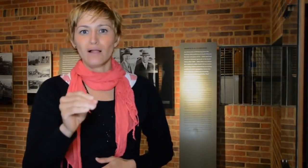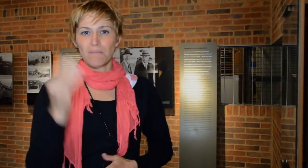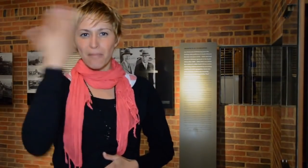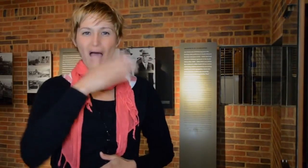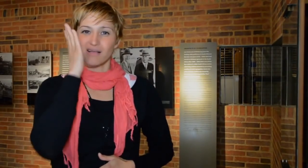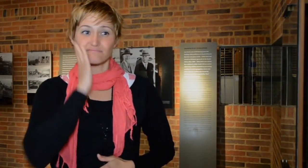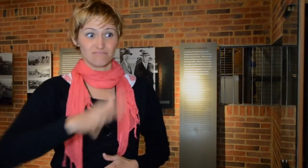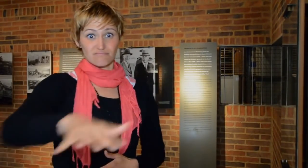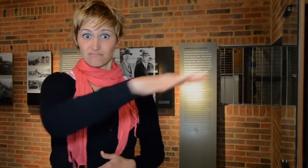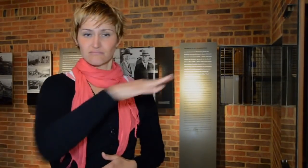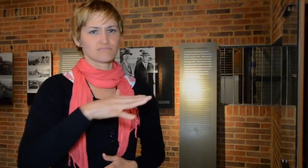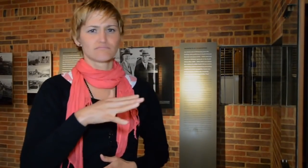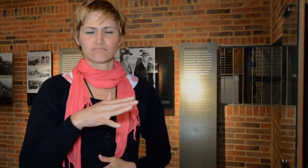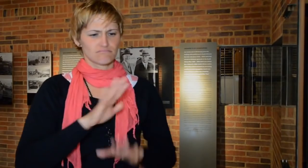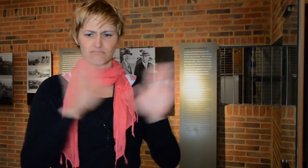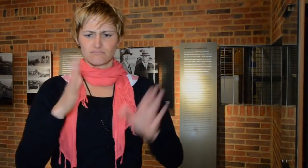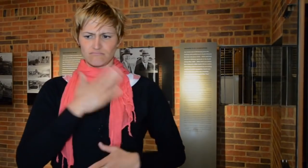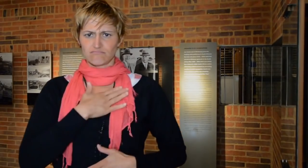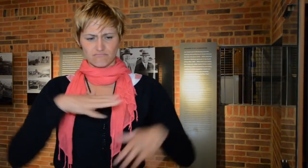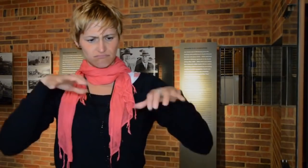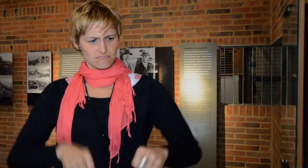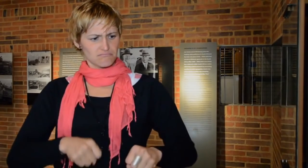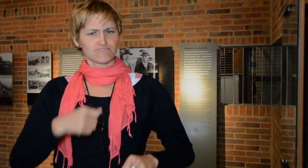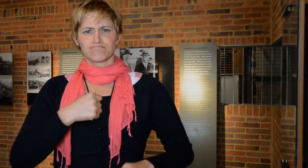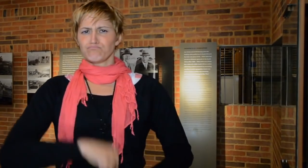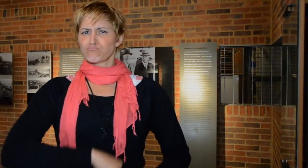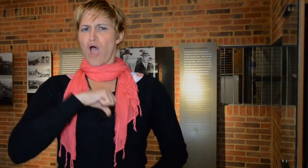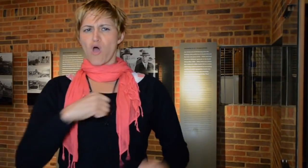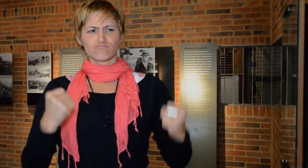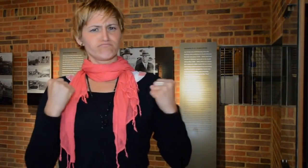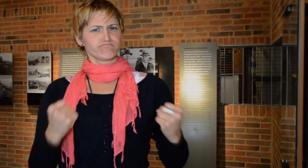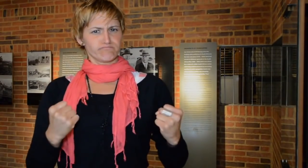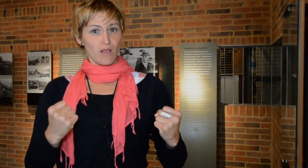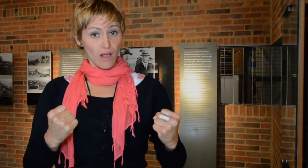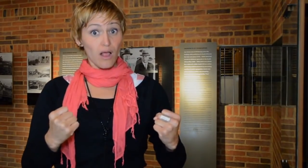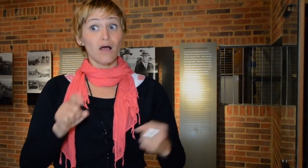The majority of South Africans is black, and wanted to keep their dominance keeping South Africa proud and strong culturally.